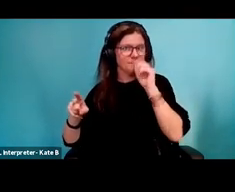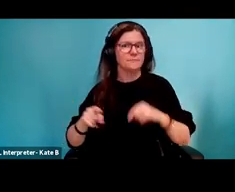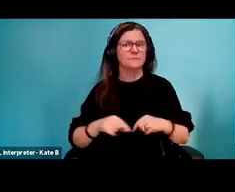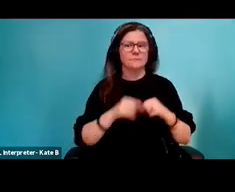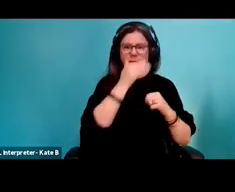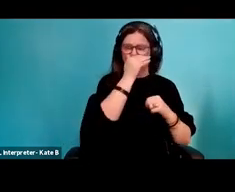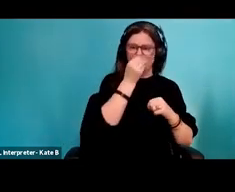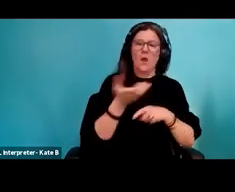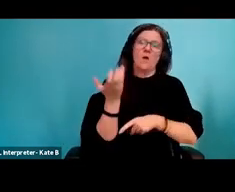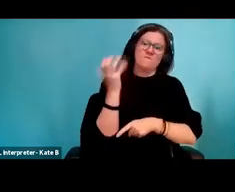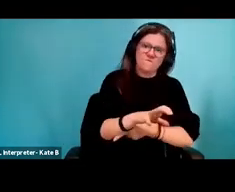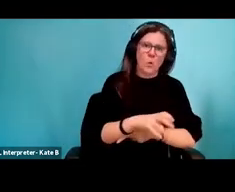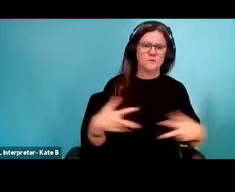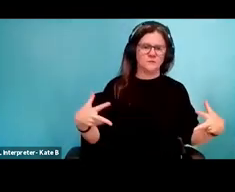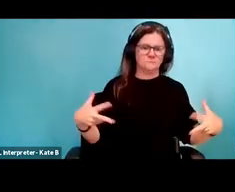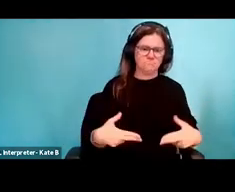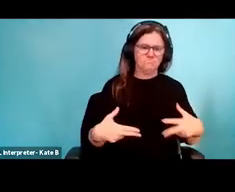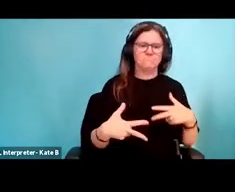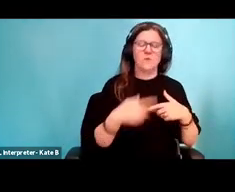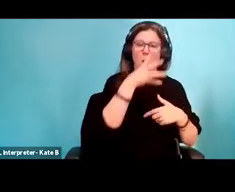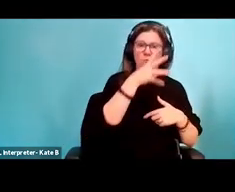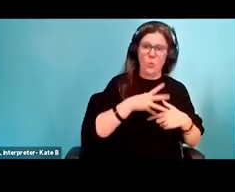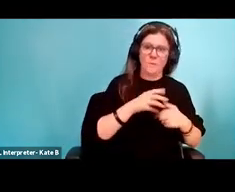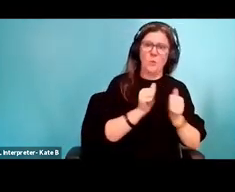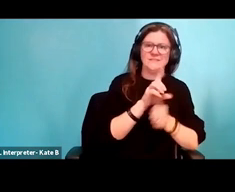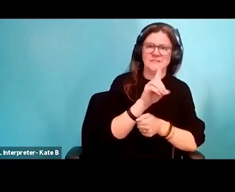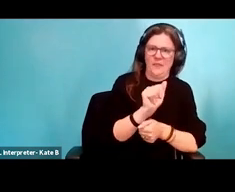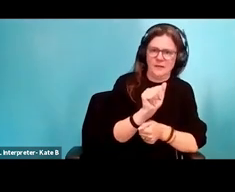sterilization of girls and women with disabilities. It is important for healthcare providers to